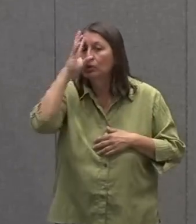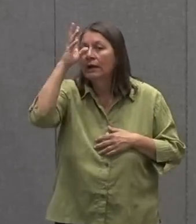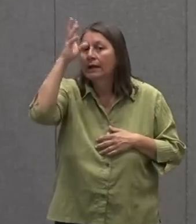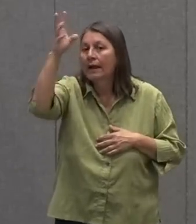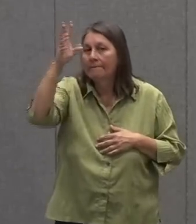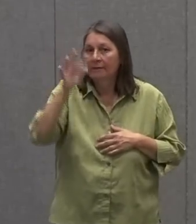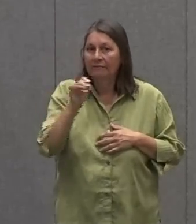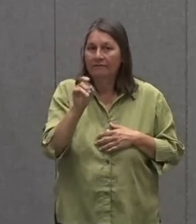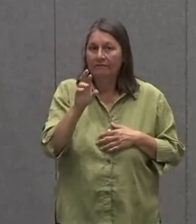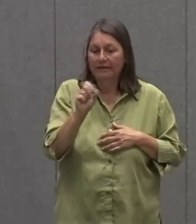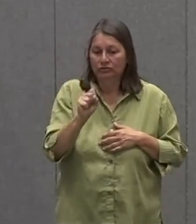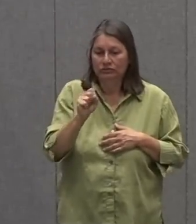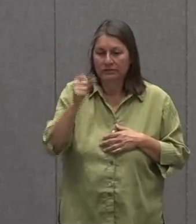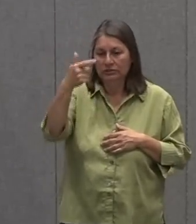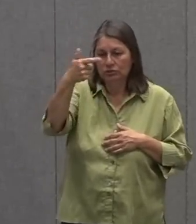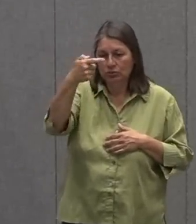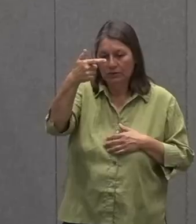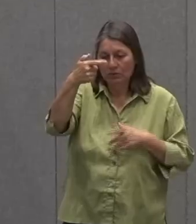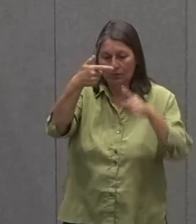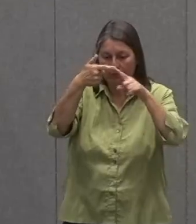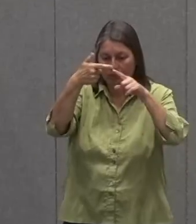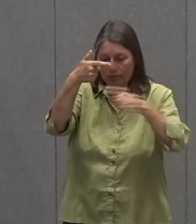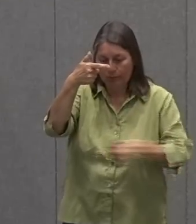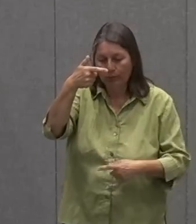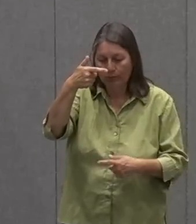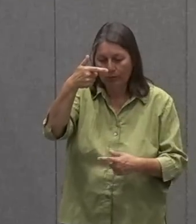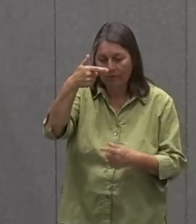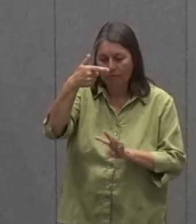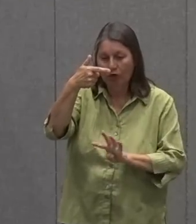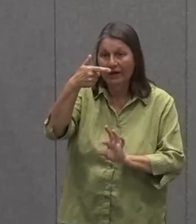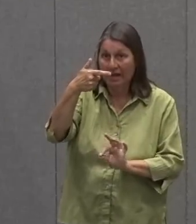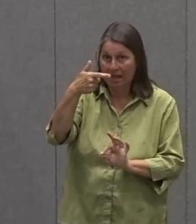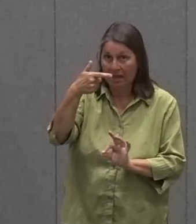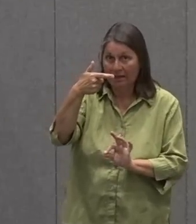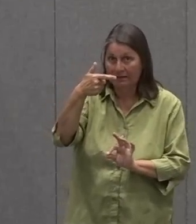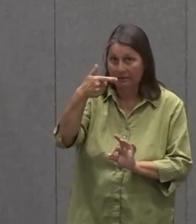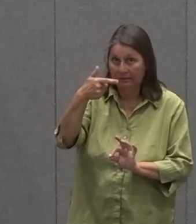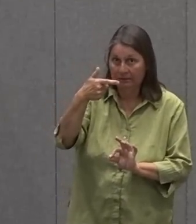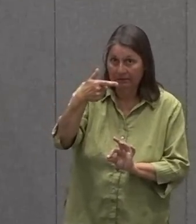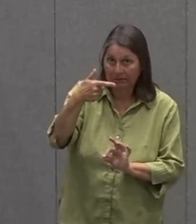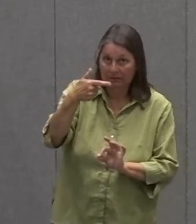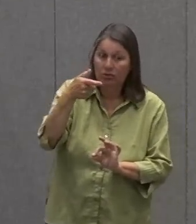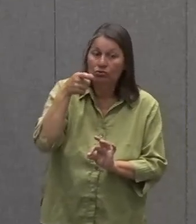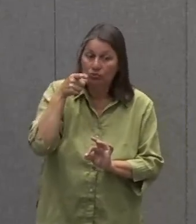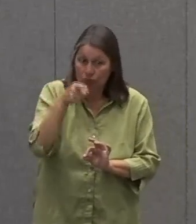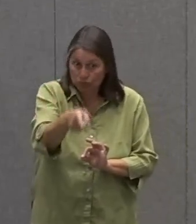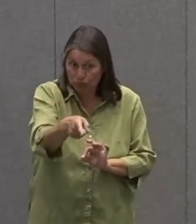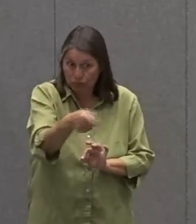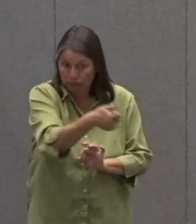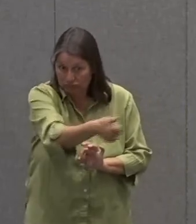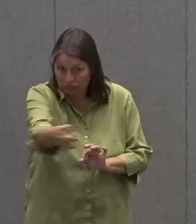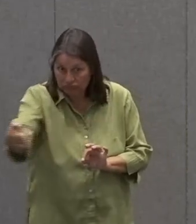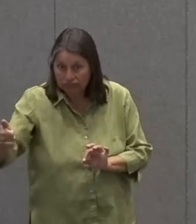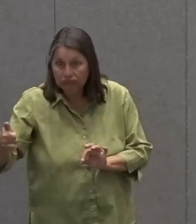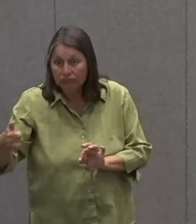from 21 to 49, and we'll continue with this next time we see each other,